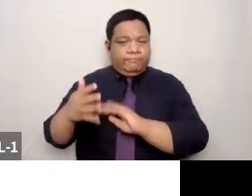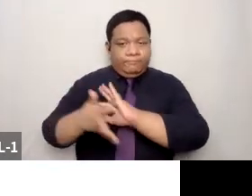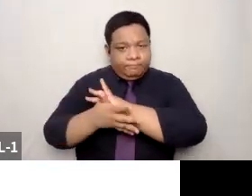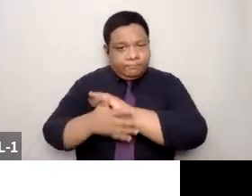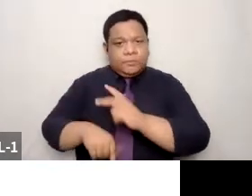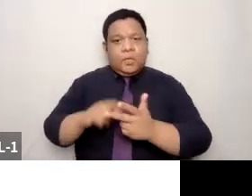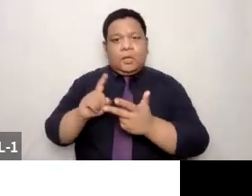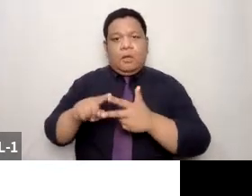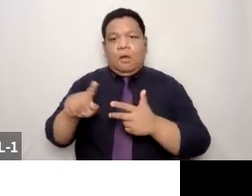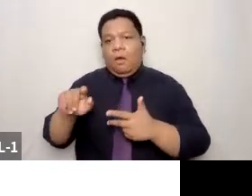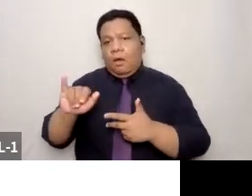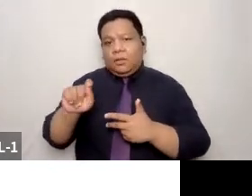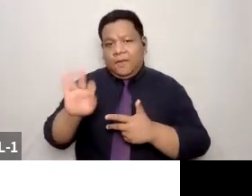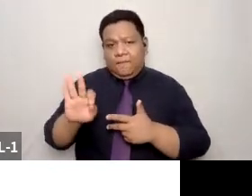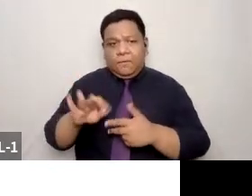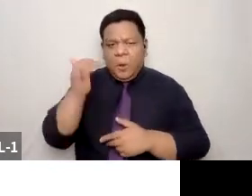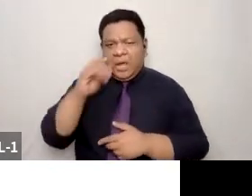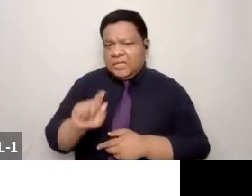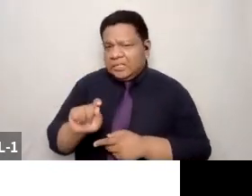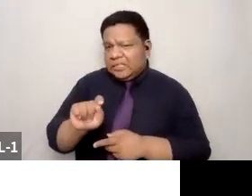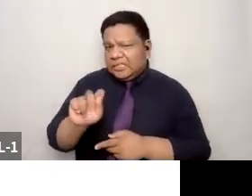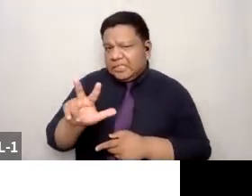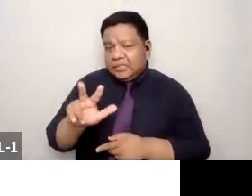T3 means test, trace, and treat.